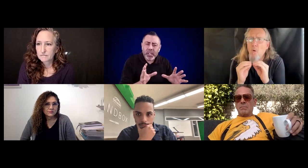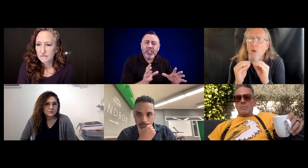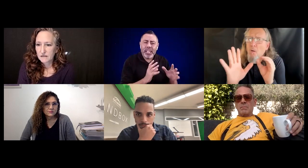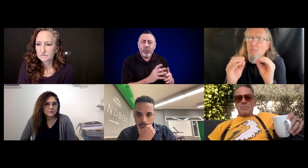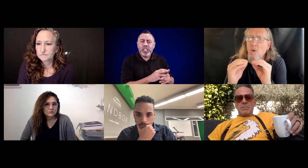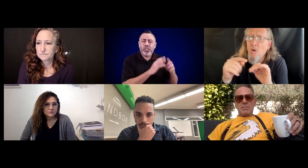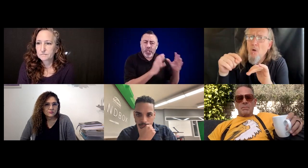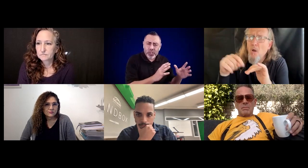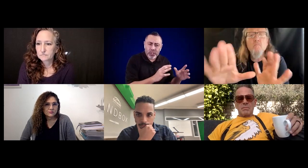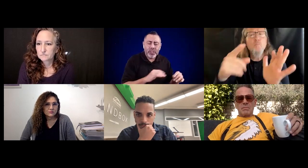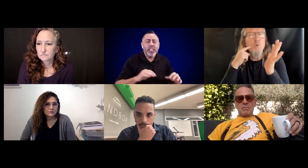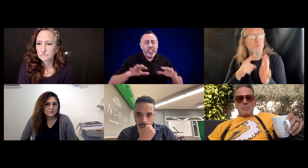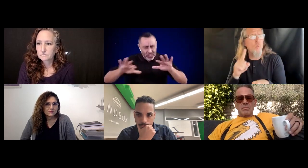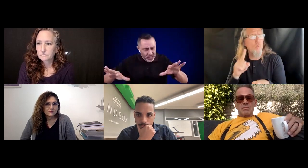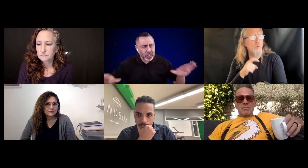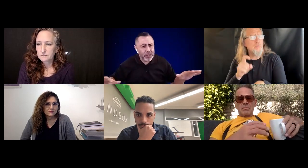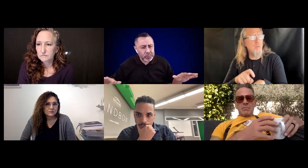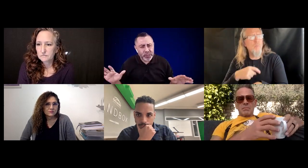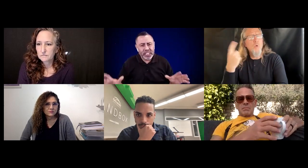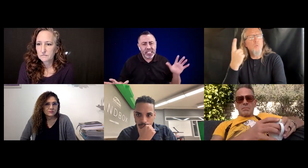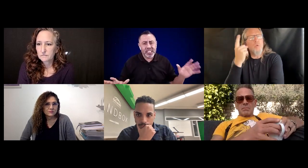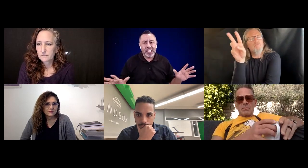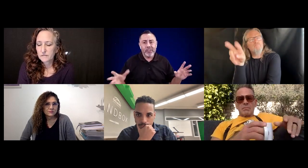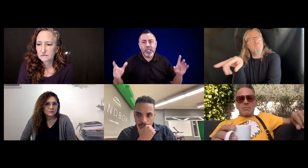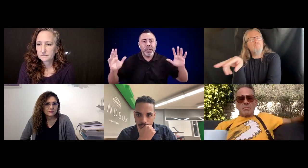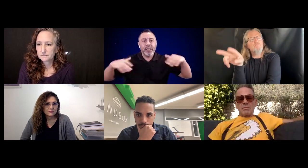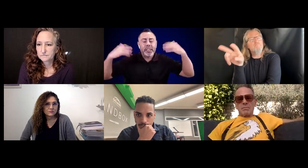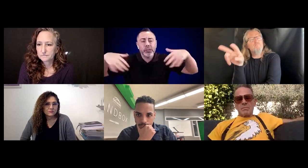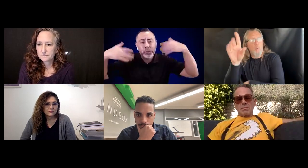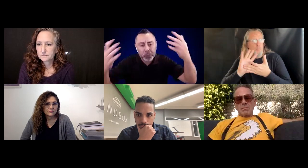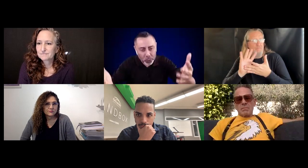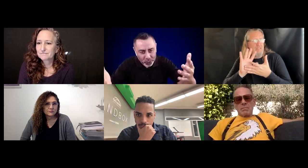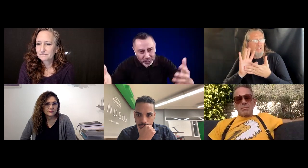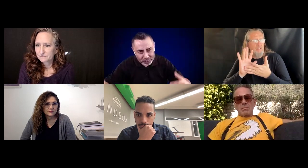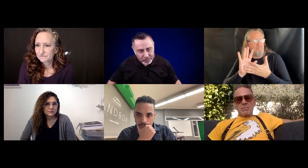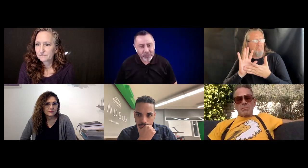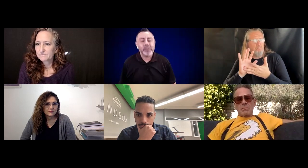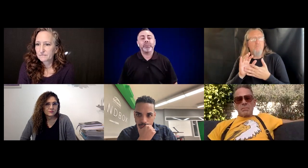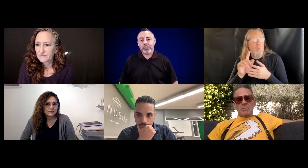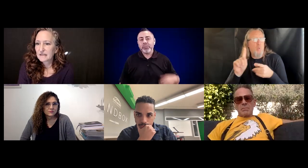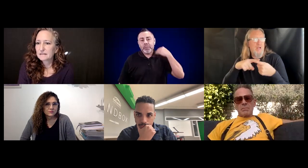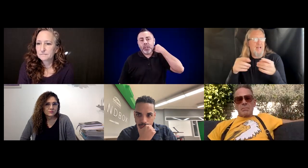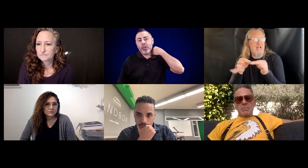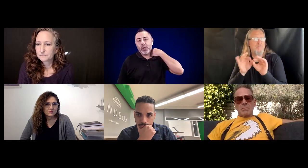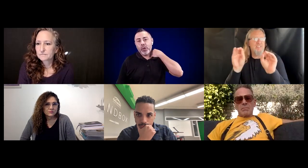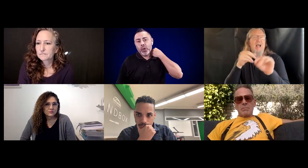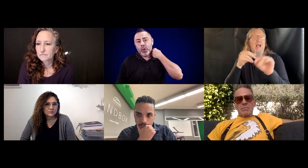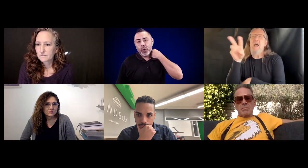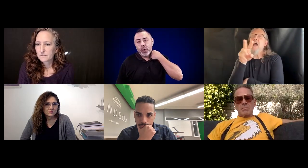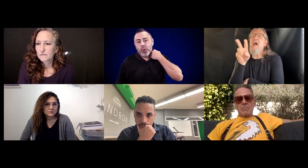You see the difference between English and sign language, but there's more